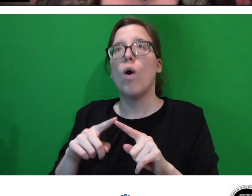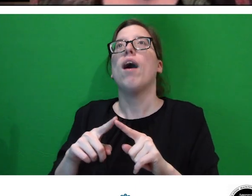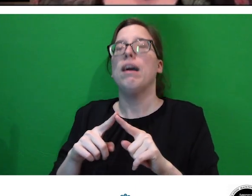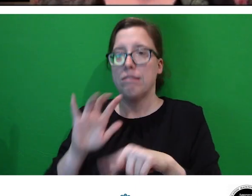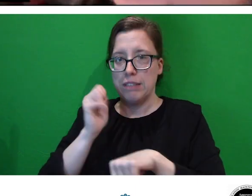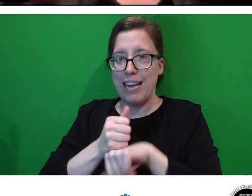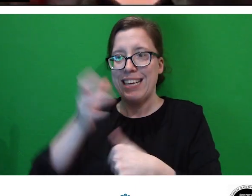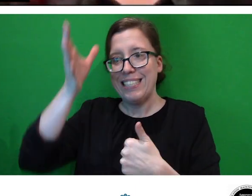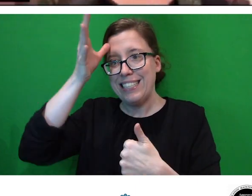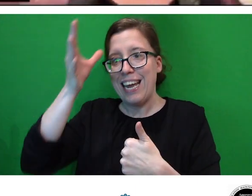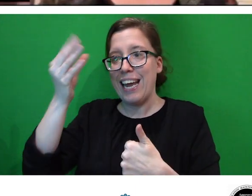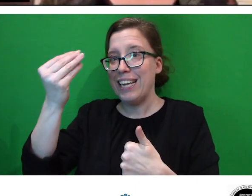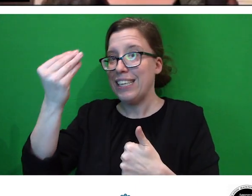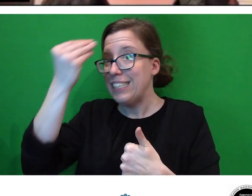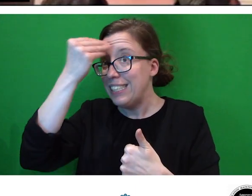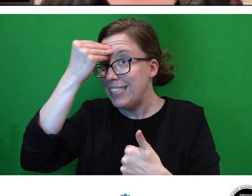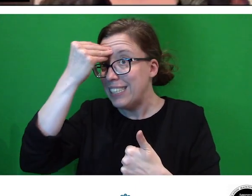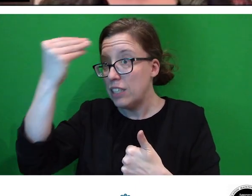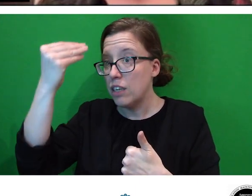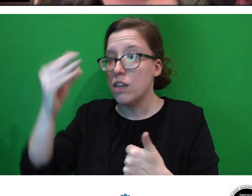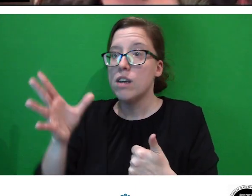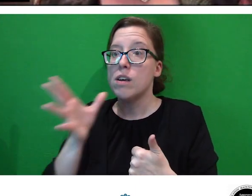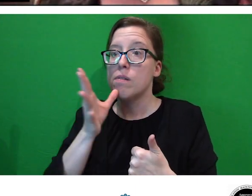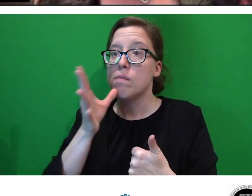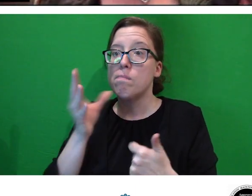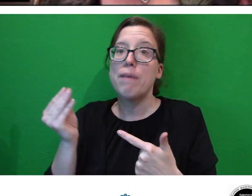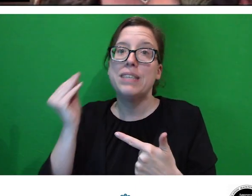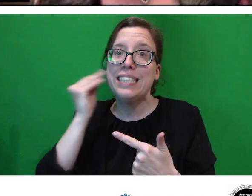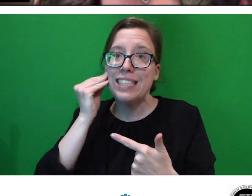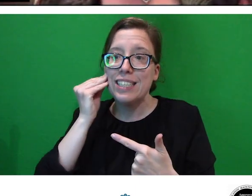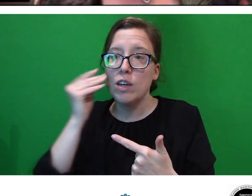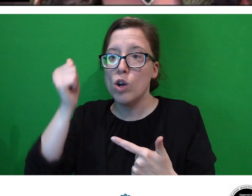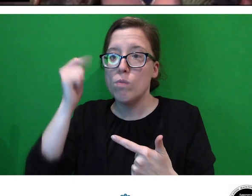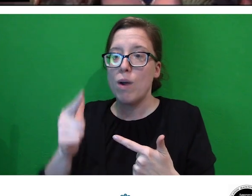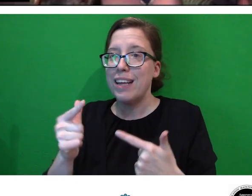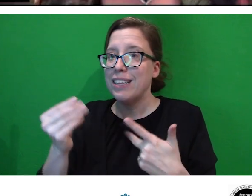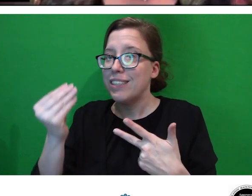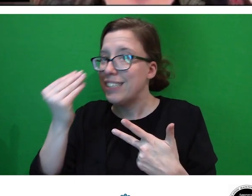But they kissed her all over the place. Now with family, kisses are good, but it's a touch system.